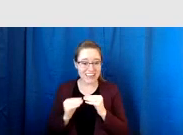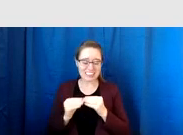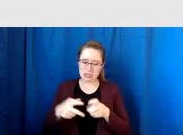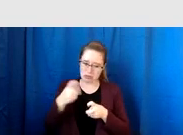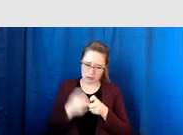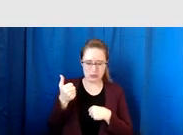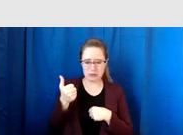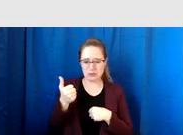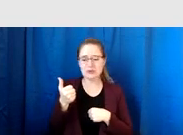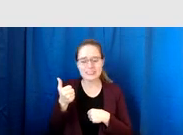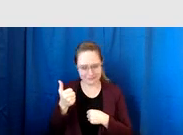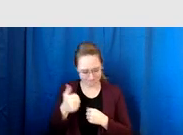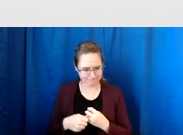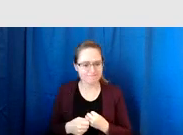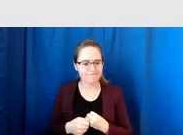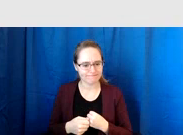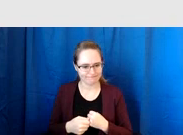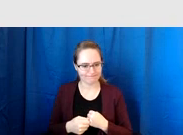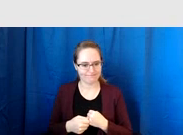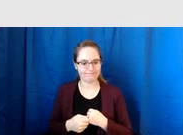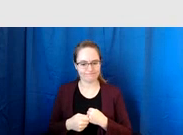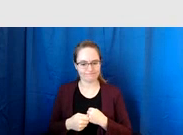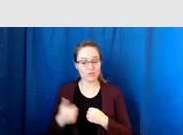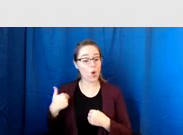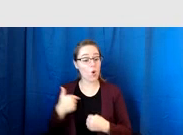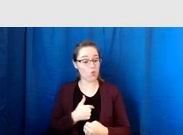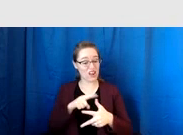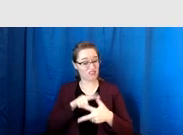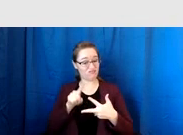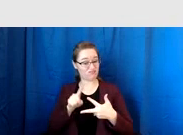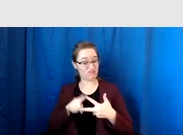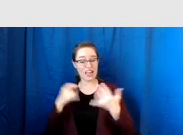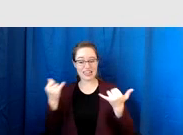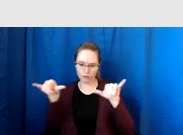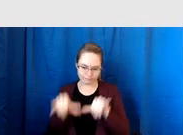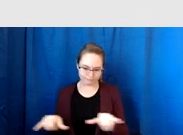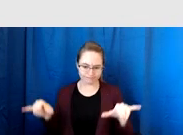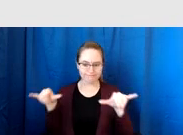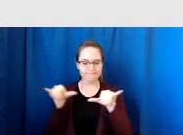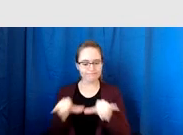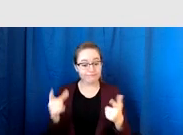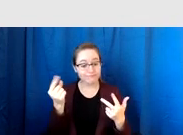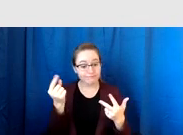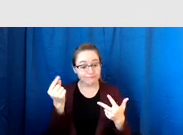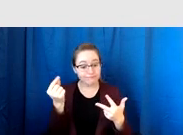We've gotten into the practice now of when you review--